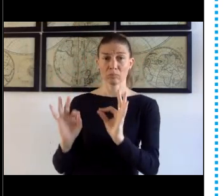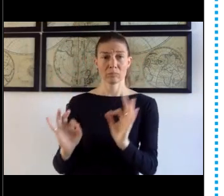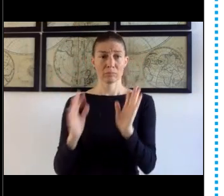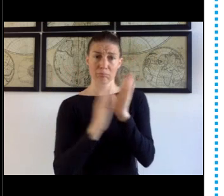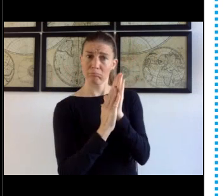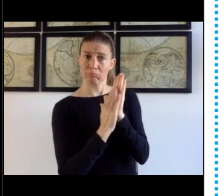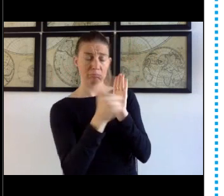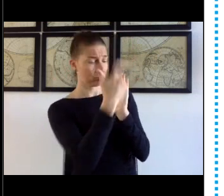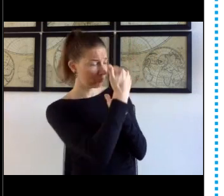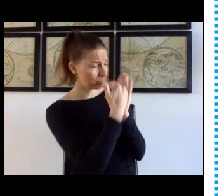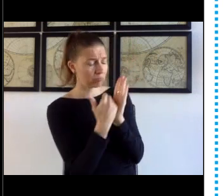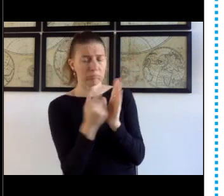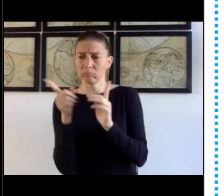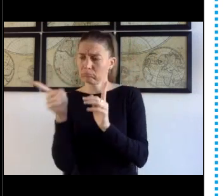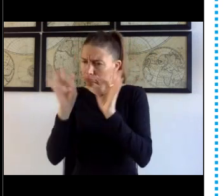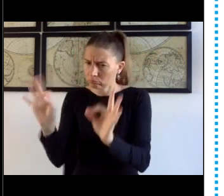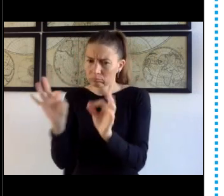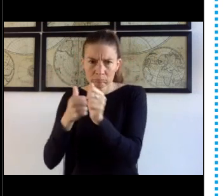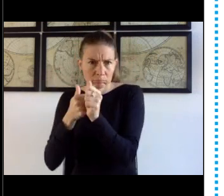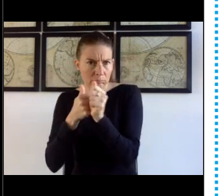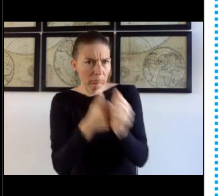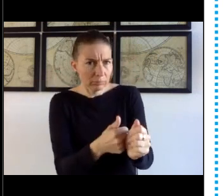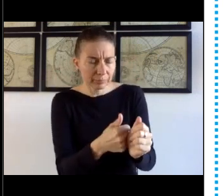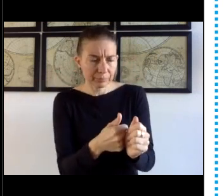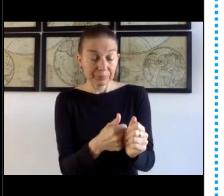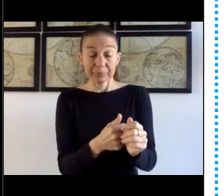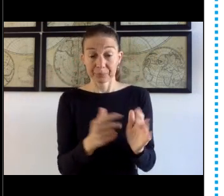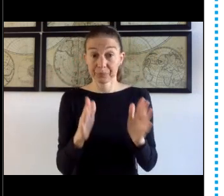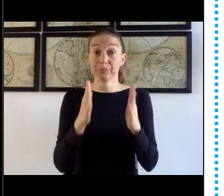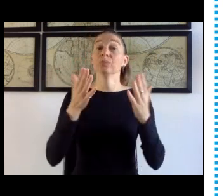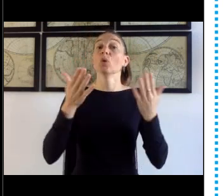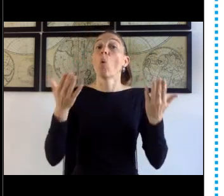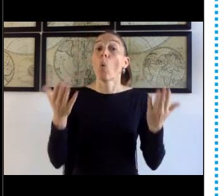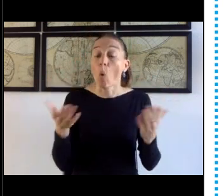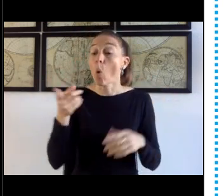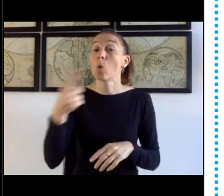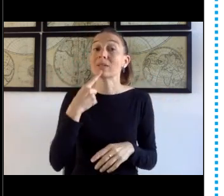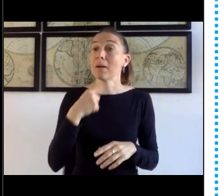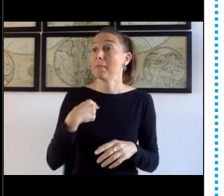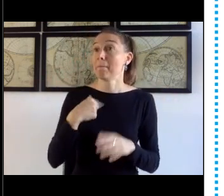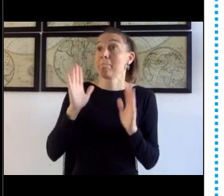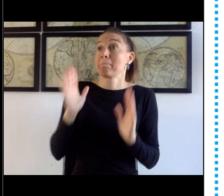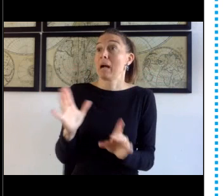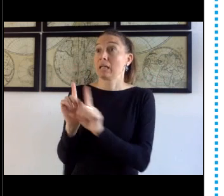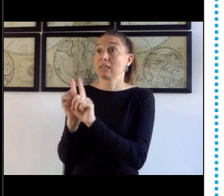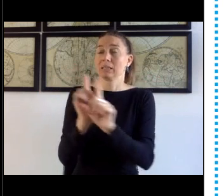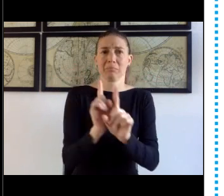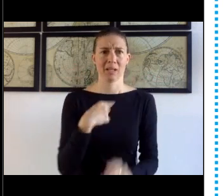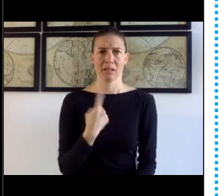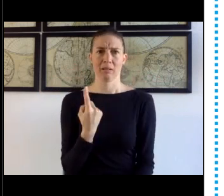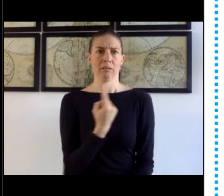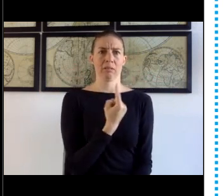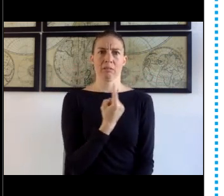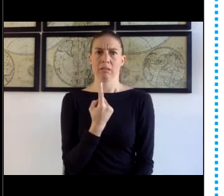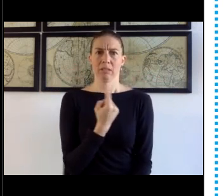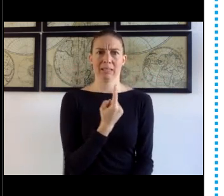Or they say you have to travel with an assistant and what do you do? You are alone so where do you get an assistant from?